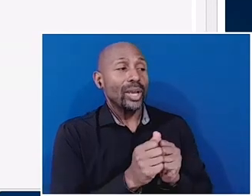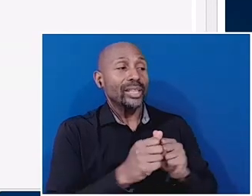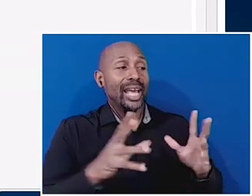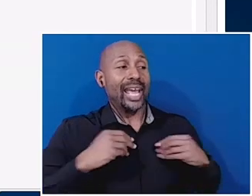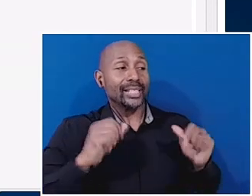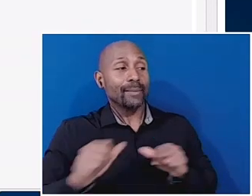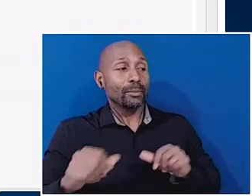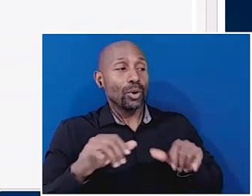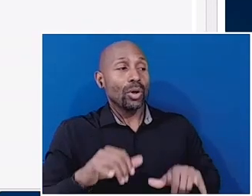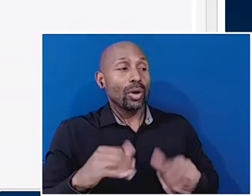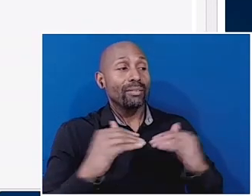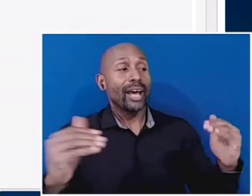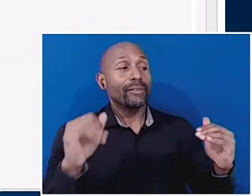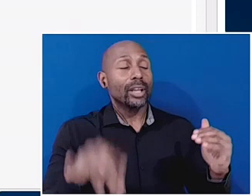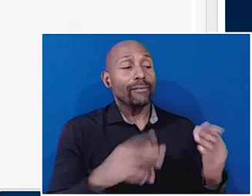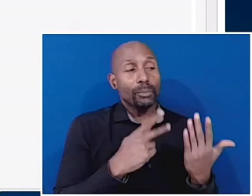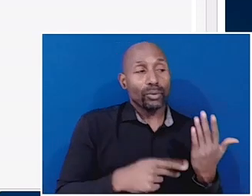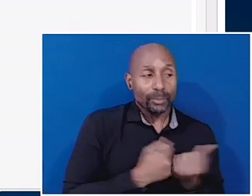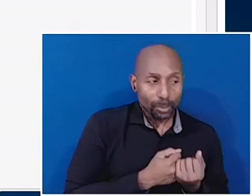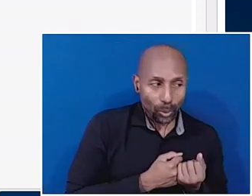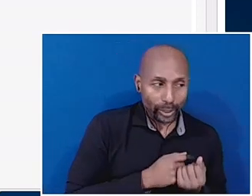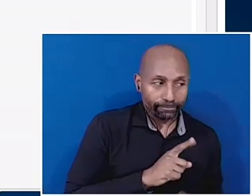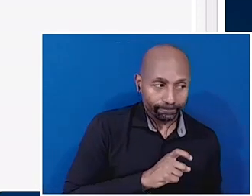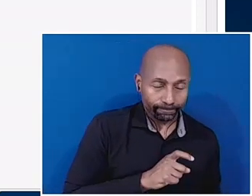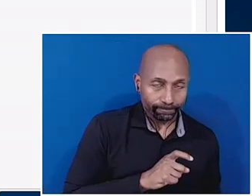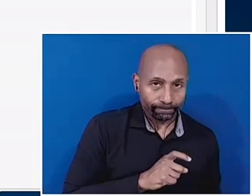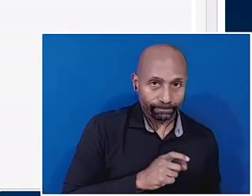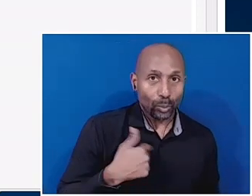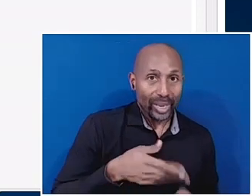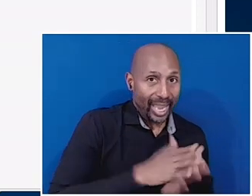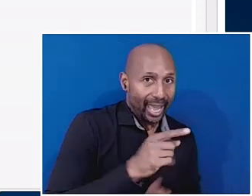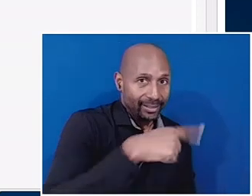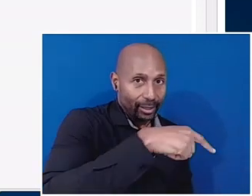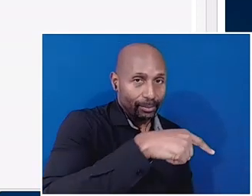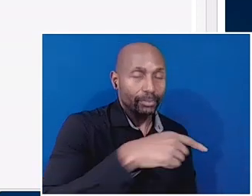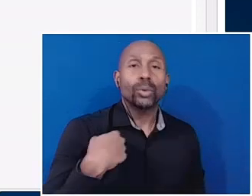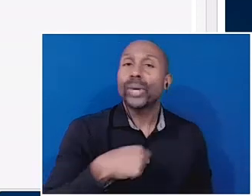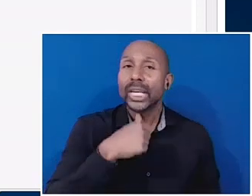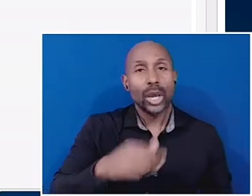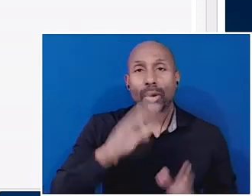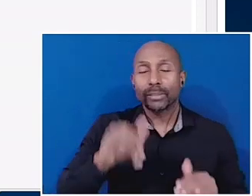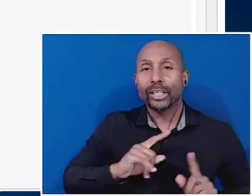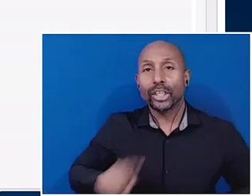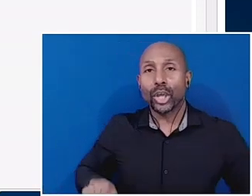I think, you know, we do not expect to go read the books of a third party but we